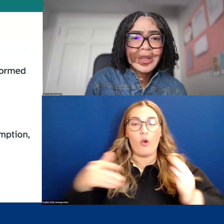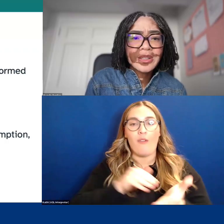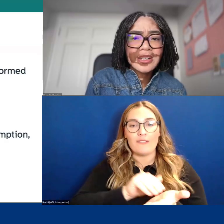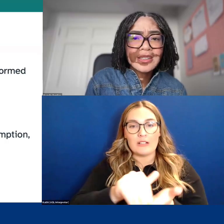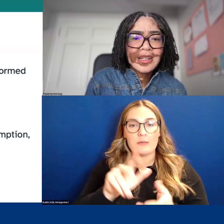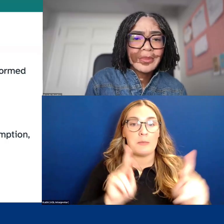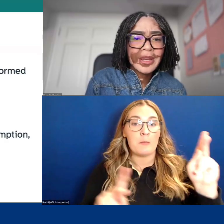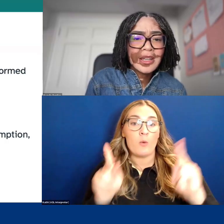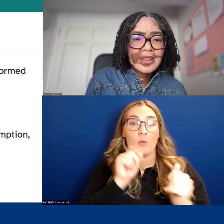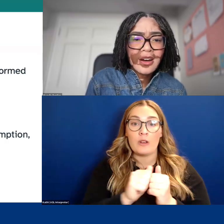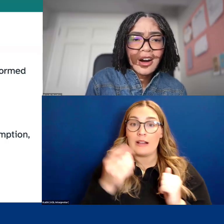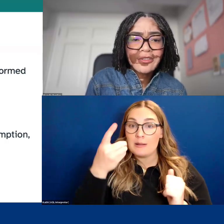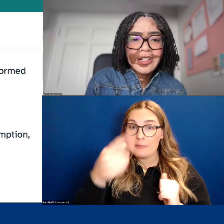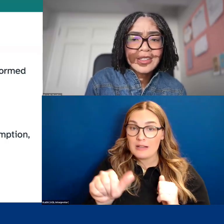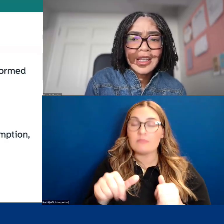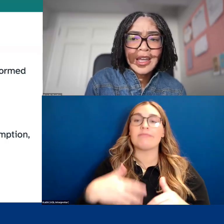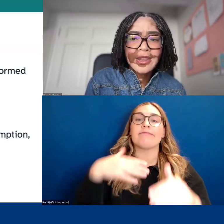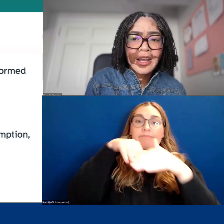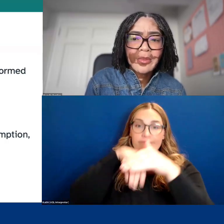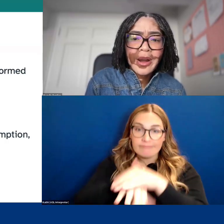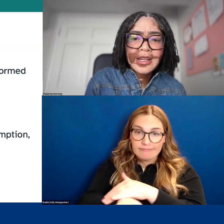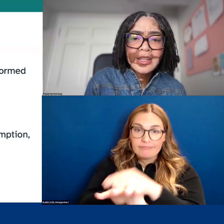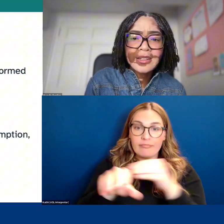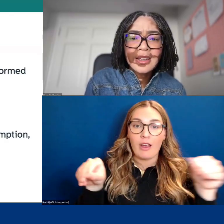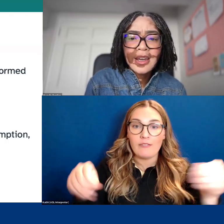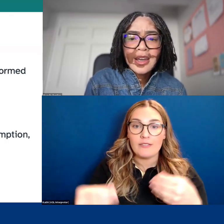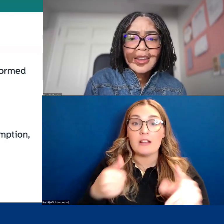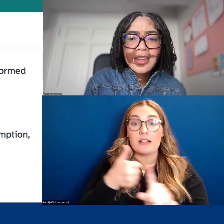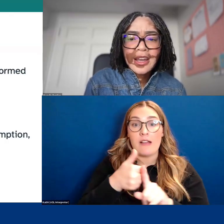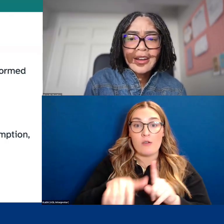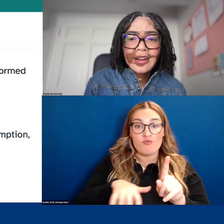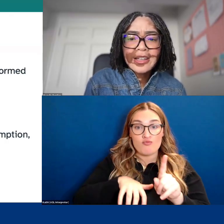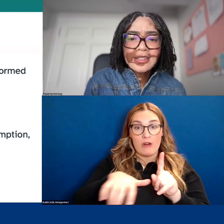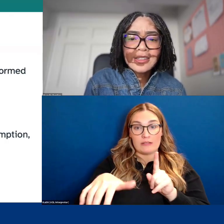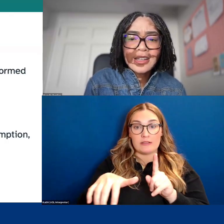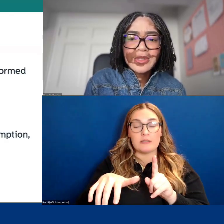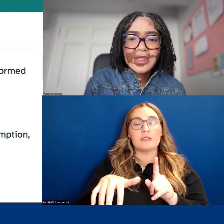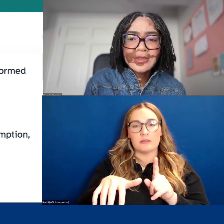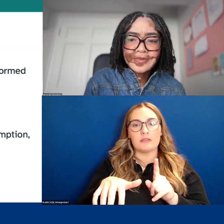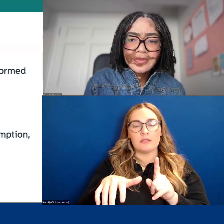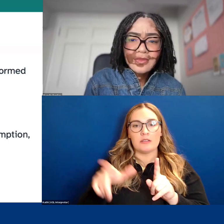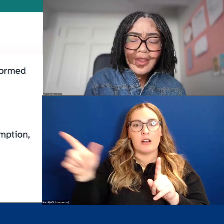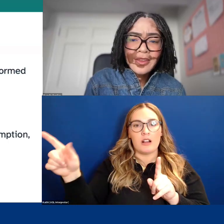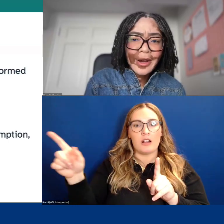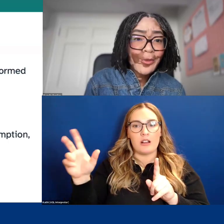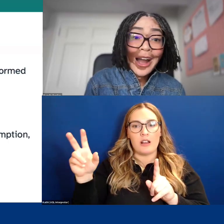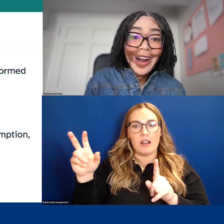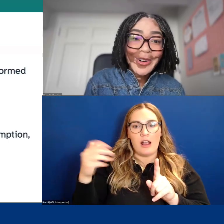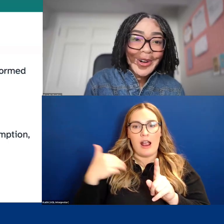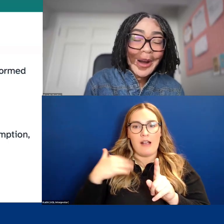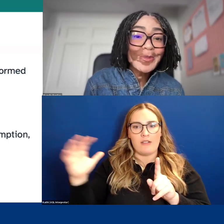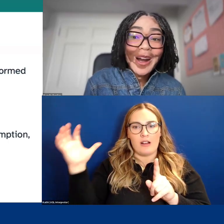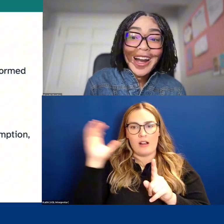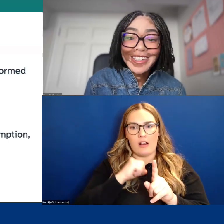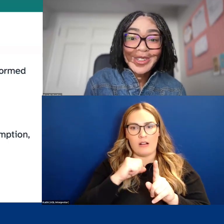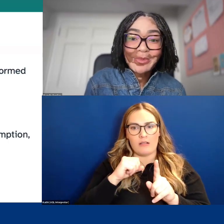disabilities come into the office and they are pregnant, there is an assumption that, wow, I'm surprised that